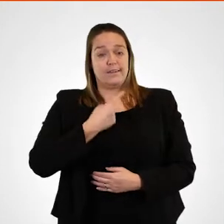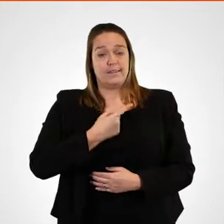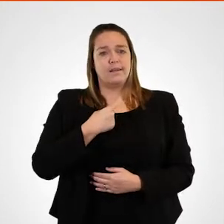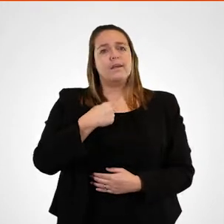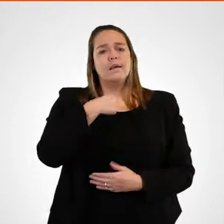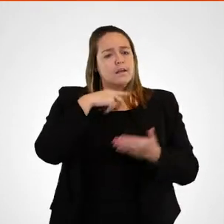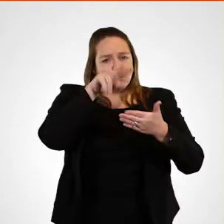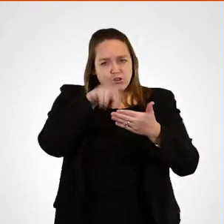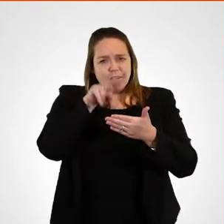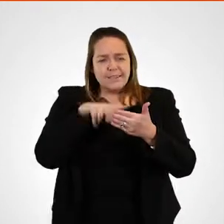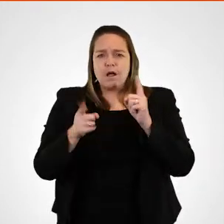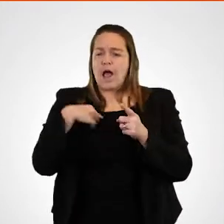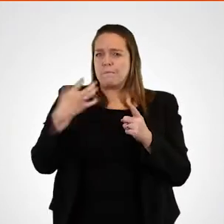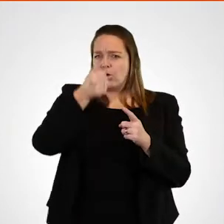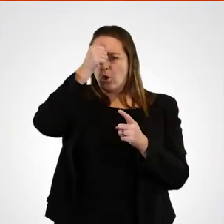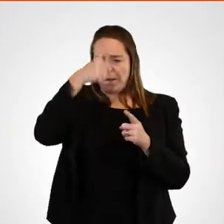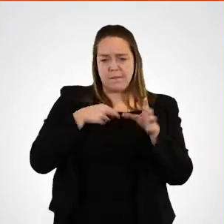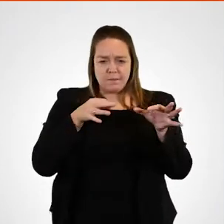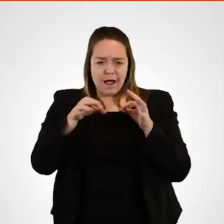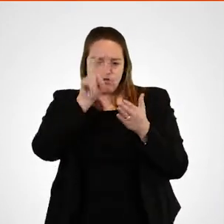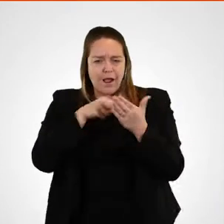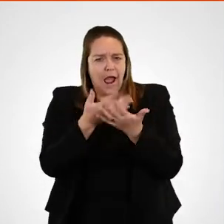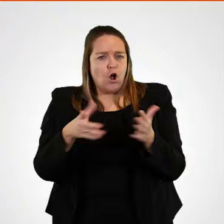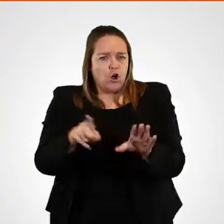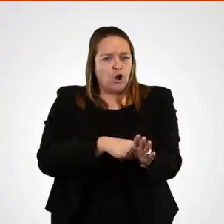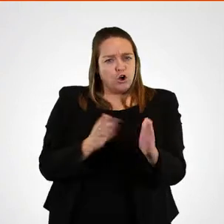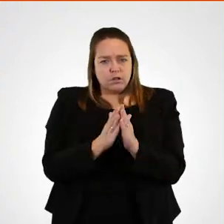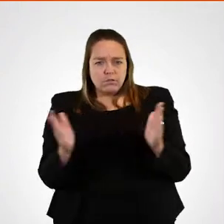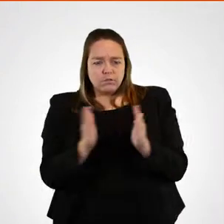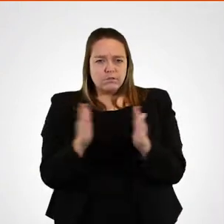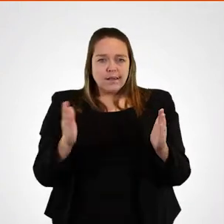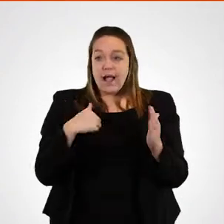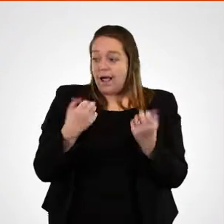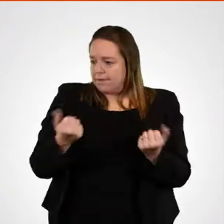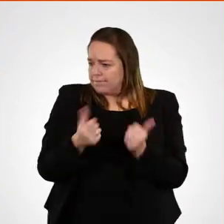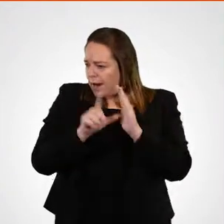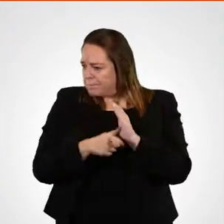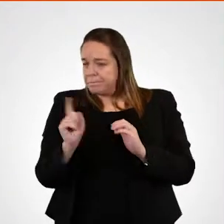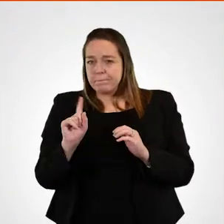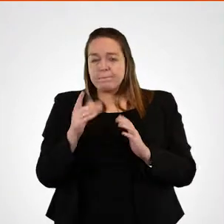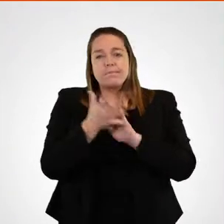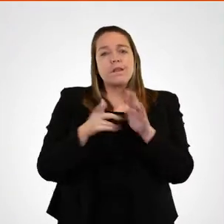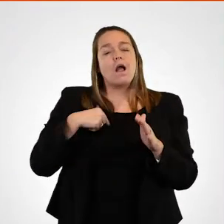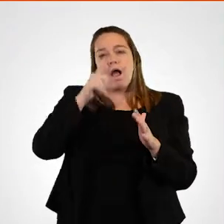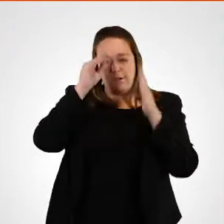I need to sometimes know how long I'm going to read and how much time do I have, so then I can stay focused